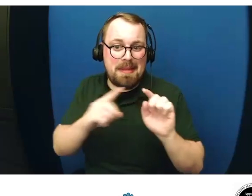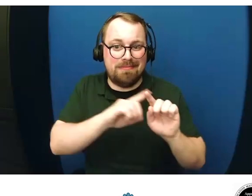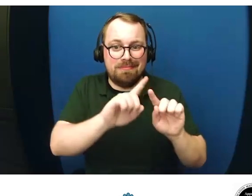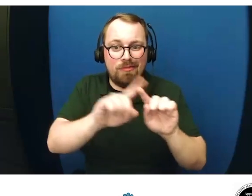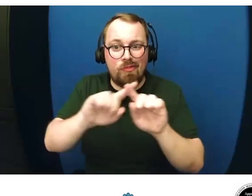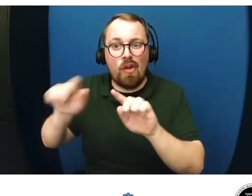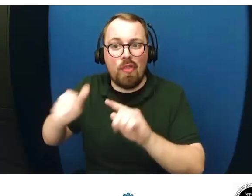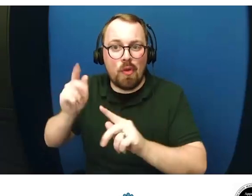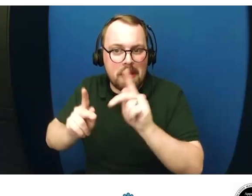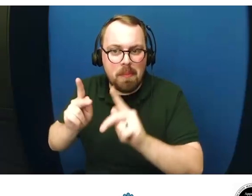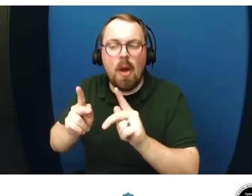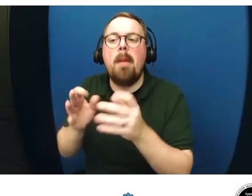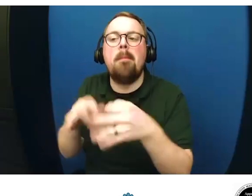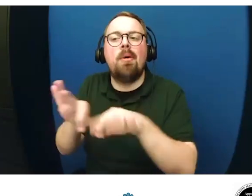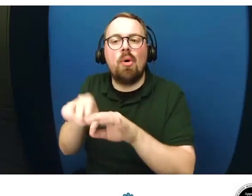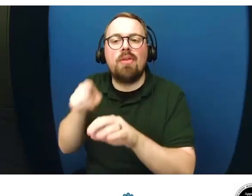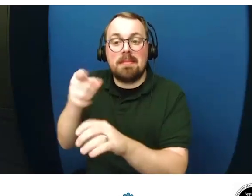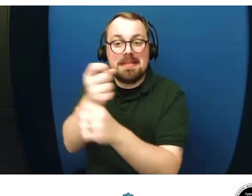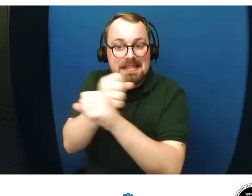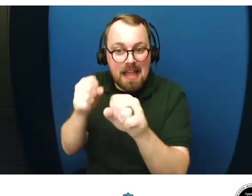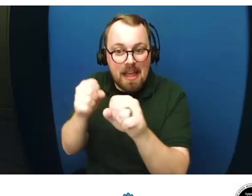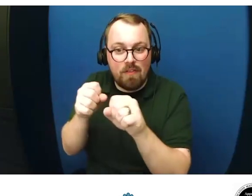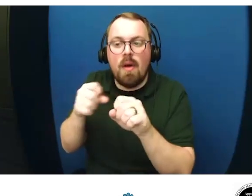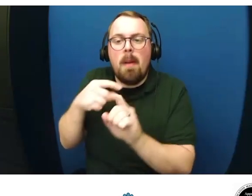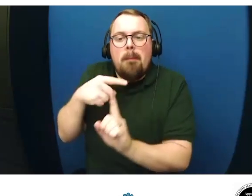Which...I make sure that they are safe, and that everyone around them is safe.